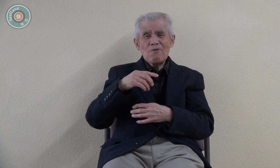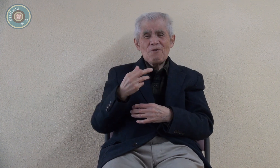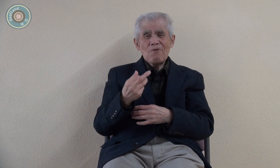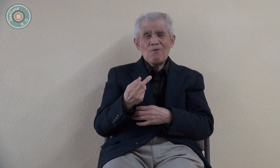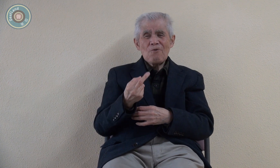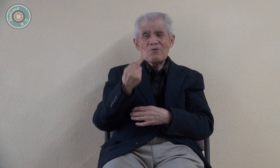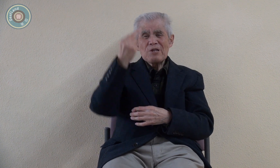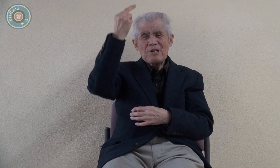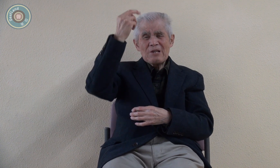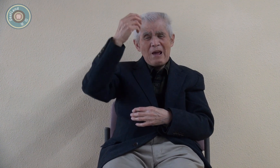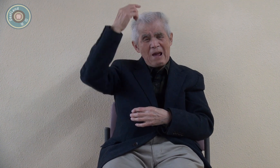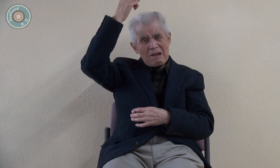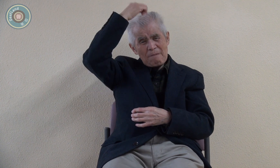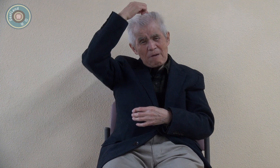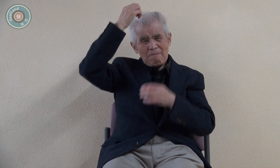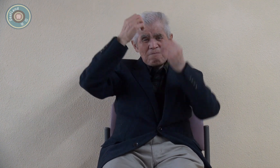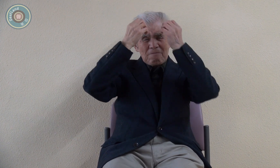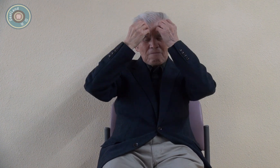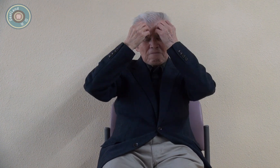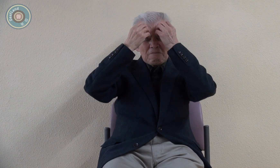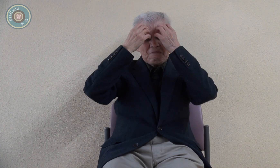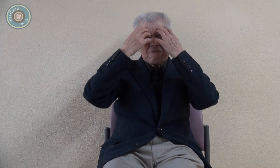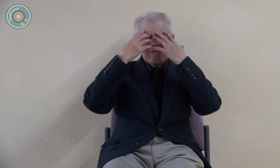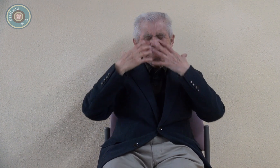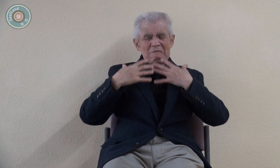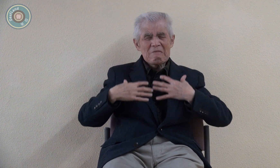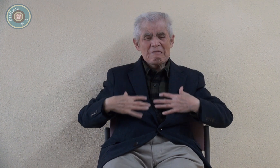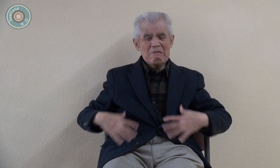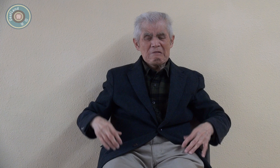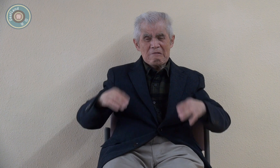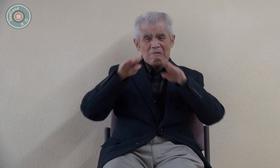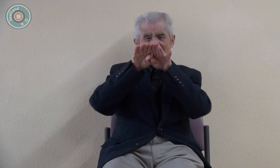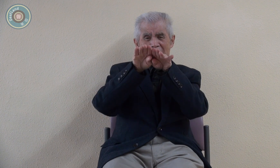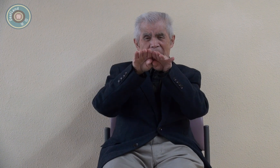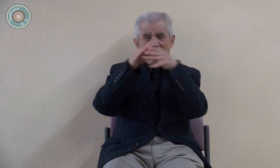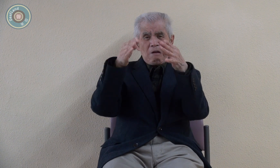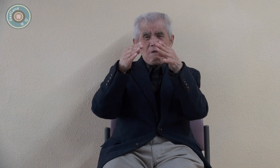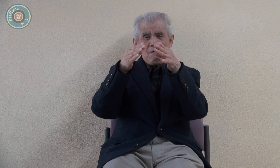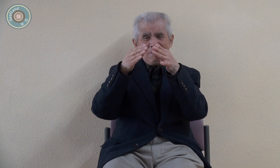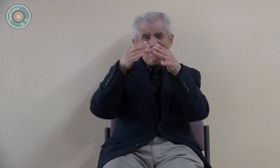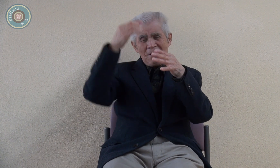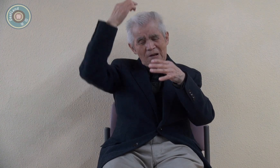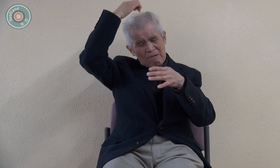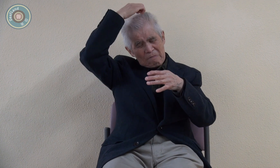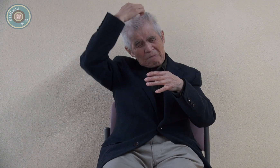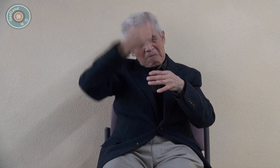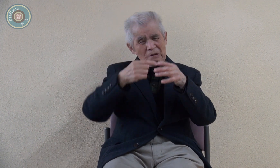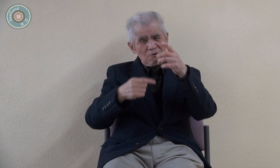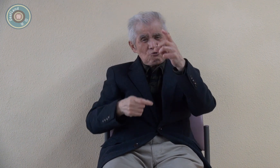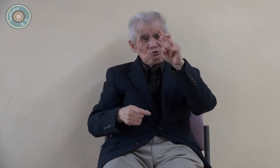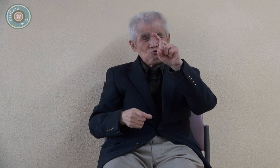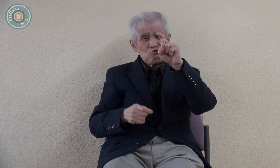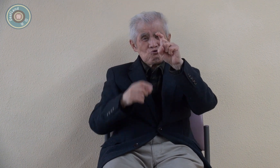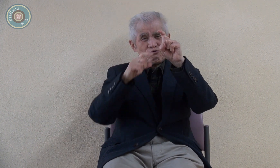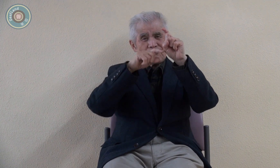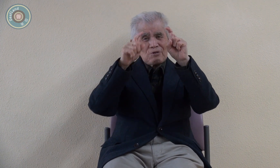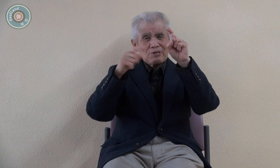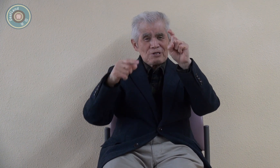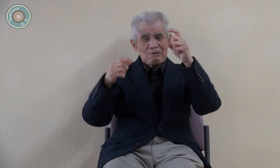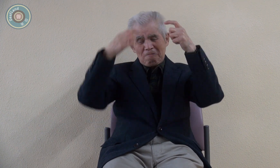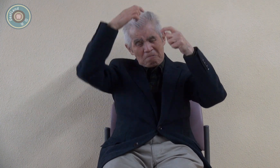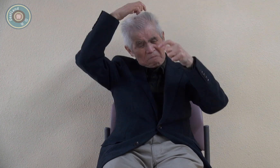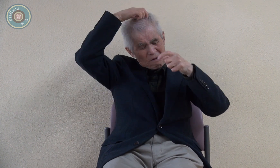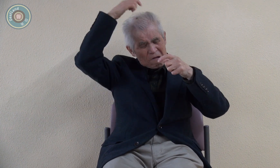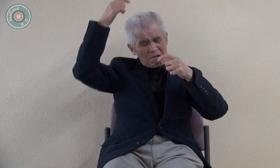My brother had an open wound on his head about six inches long and blood was dripping out